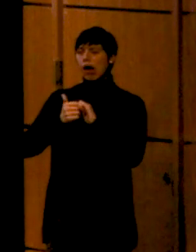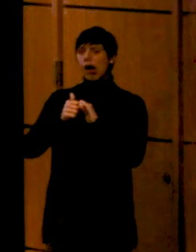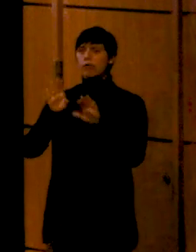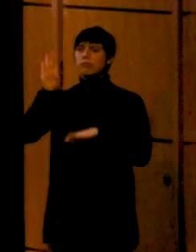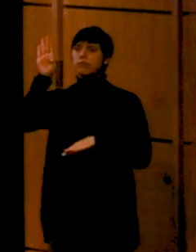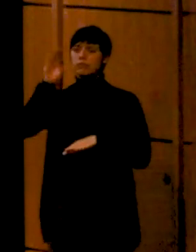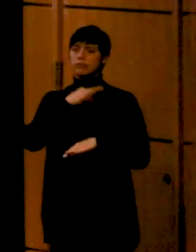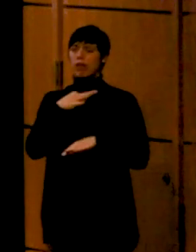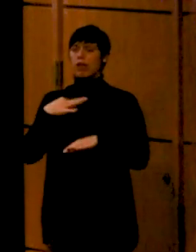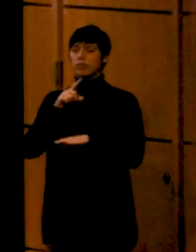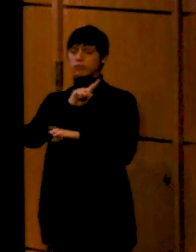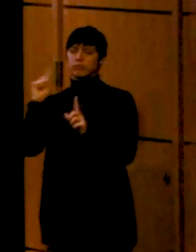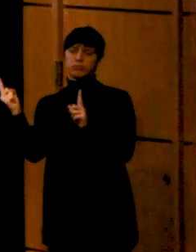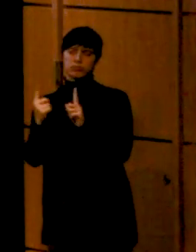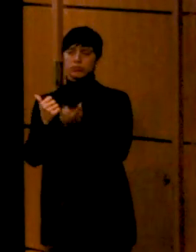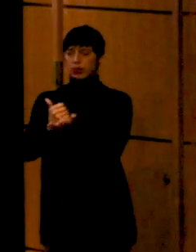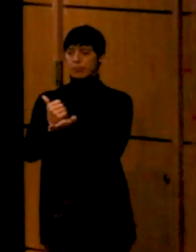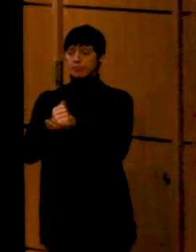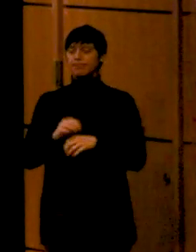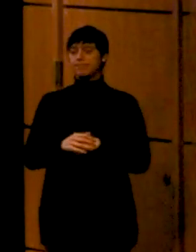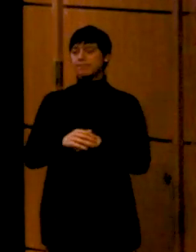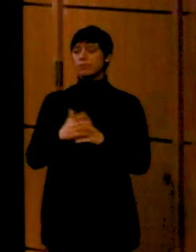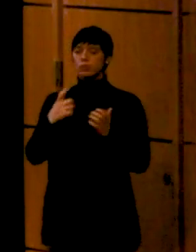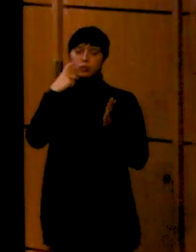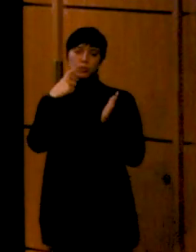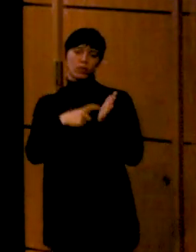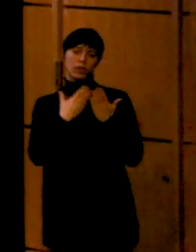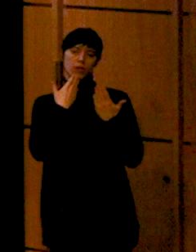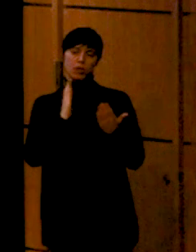We'd like to acknowledge and thank our American Sign Language English interpreters, Amanda